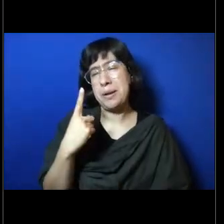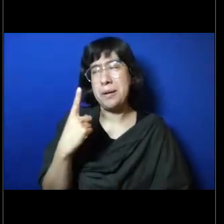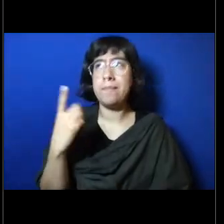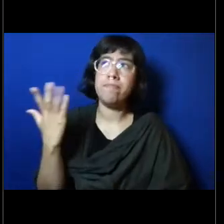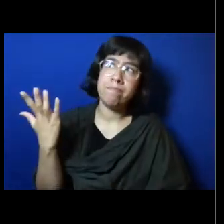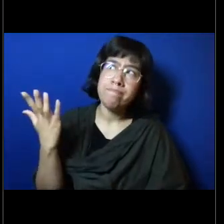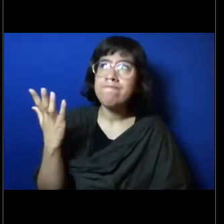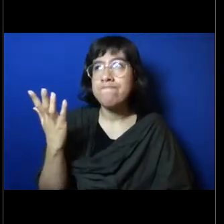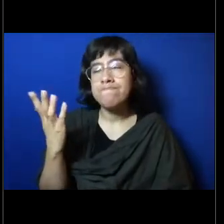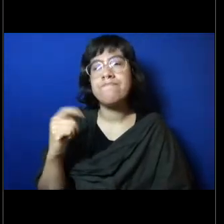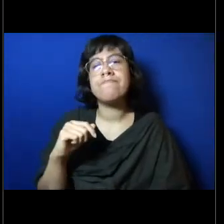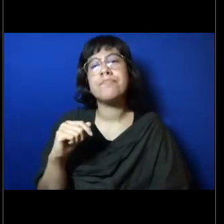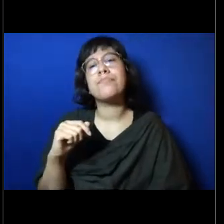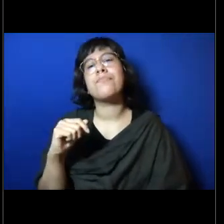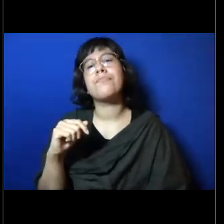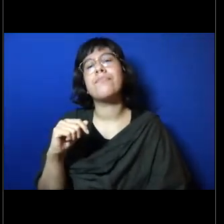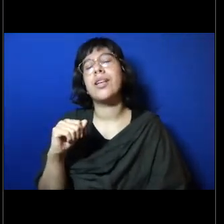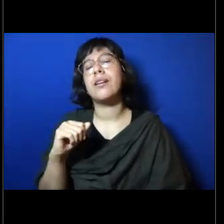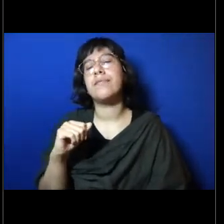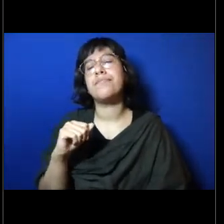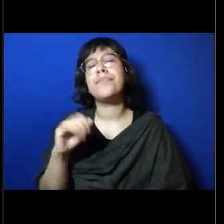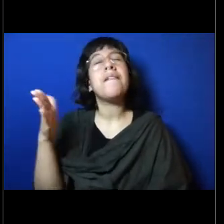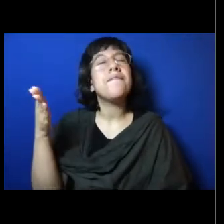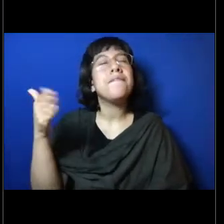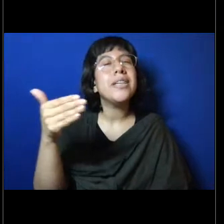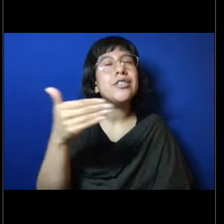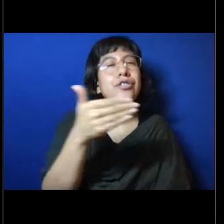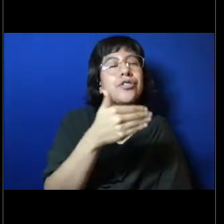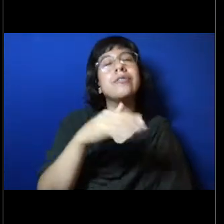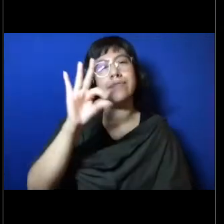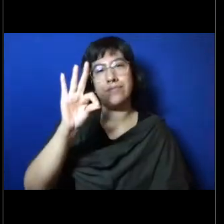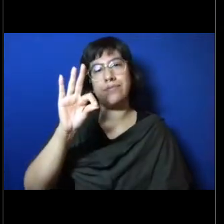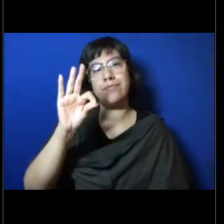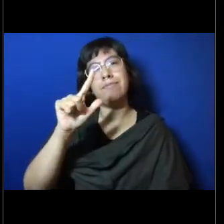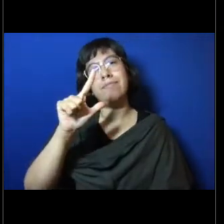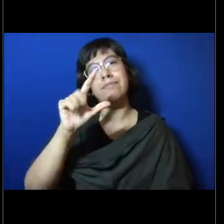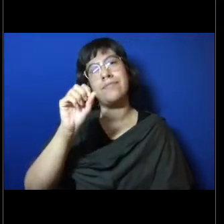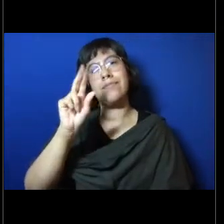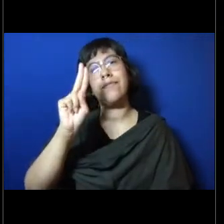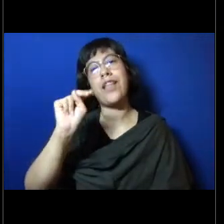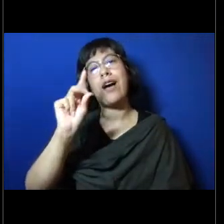There's a kind of fish, it's actually a flounder. It's called a C-O turbot